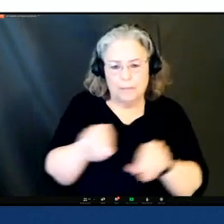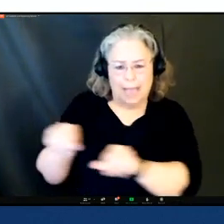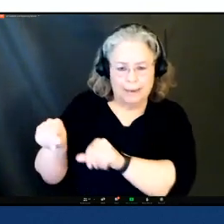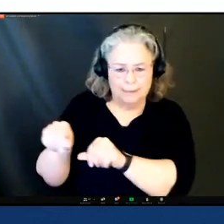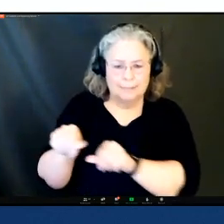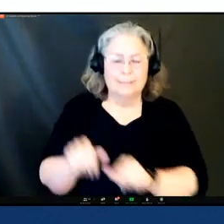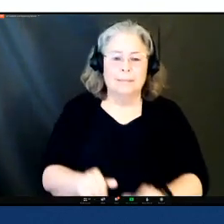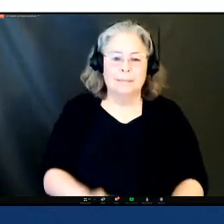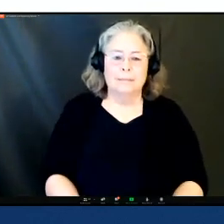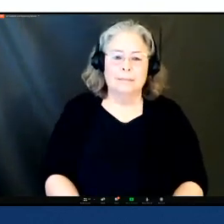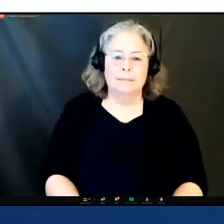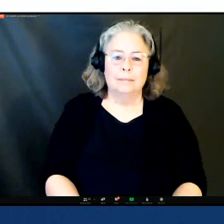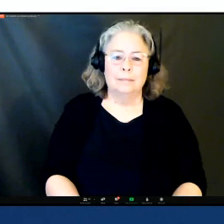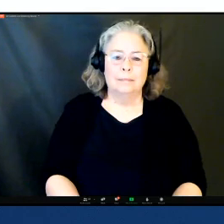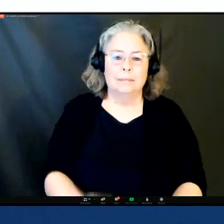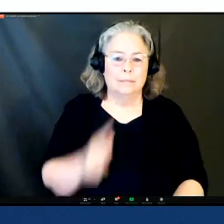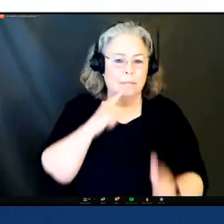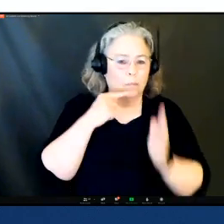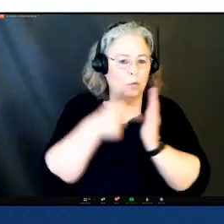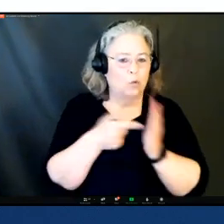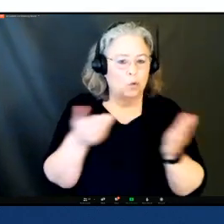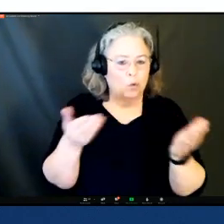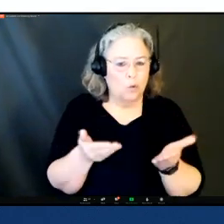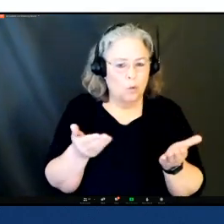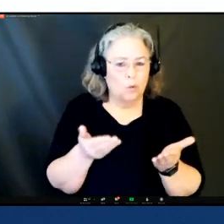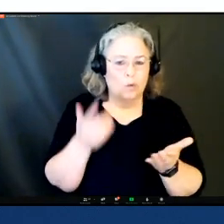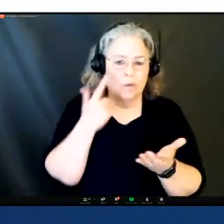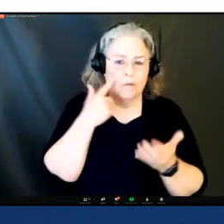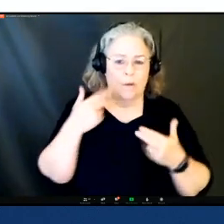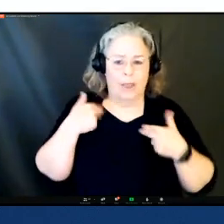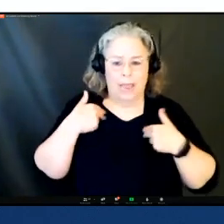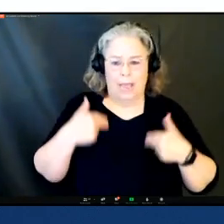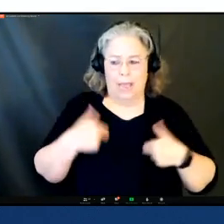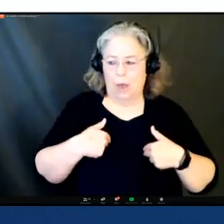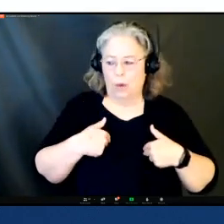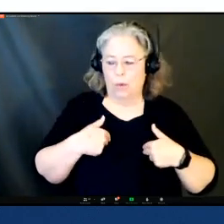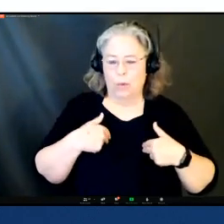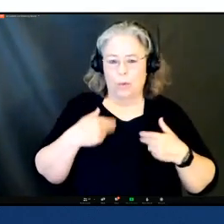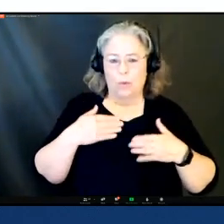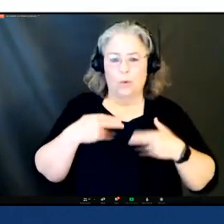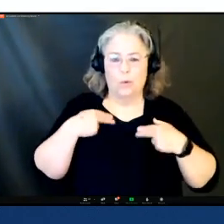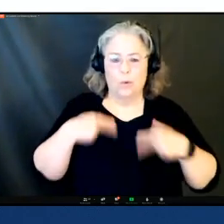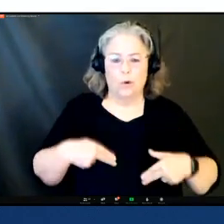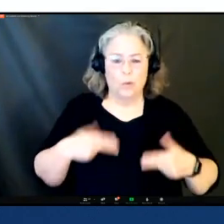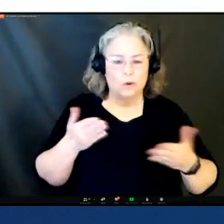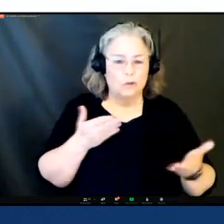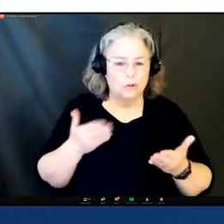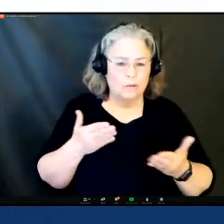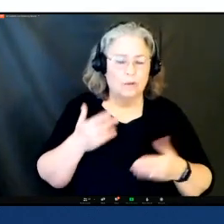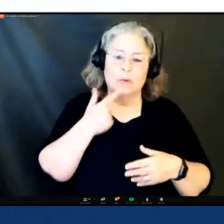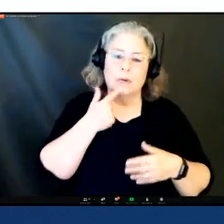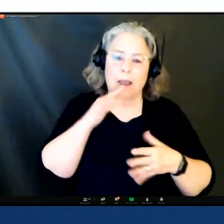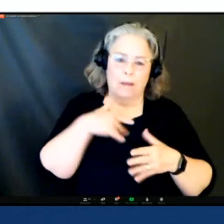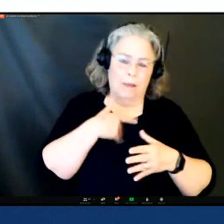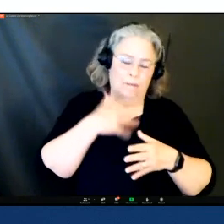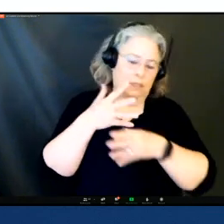And then, as shown here for Health and Human Services, the budget and brief also provide the summary for each of the county's